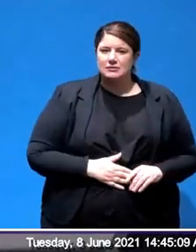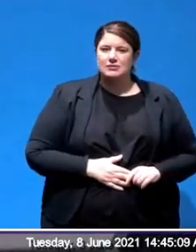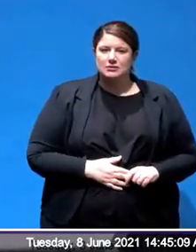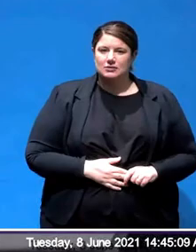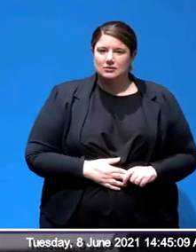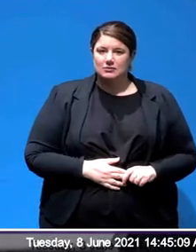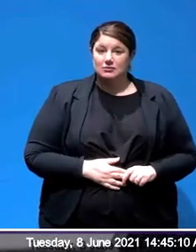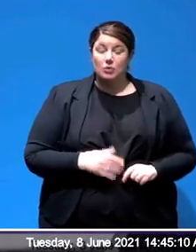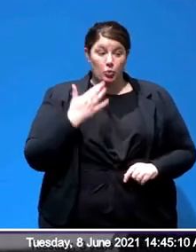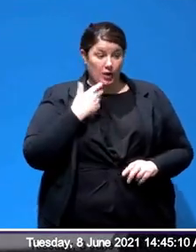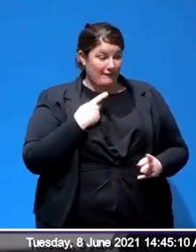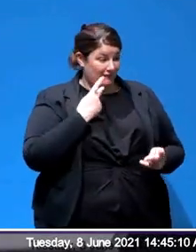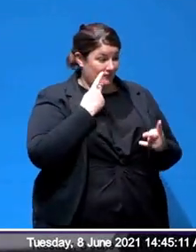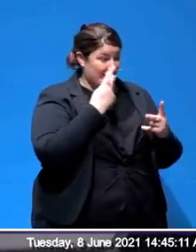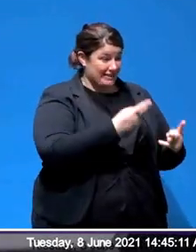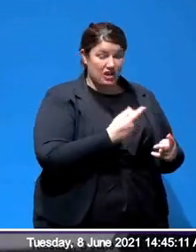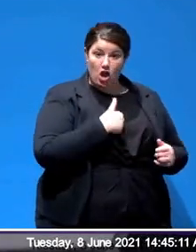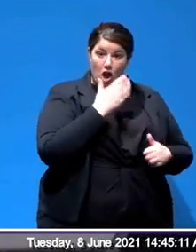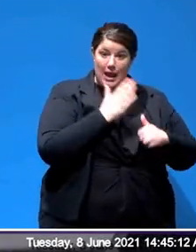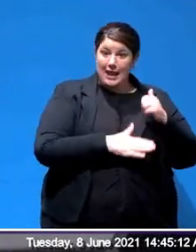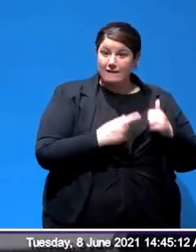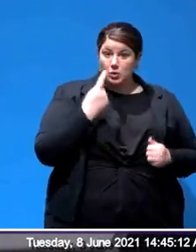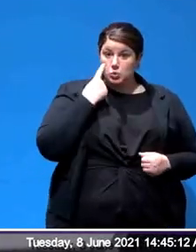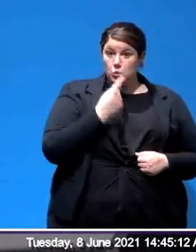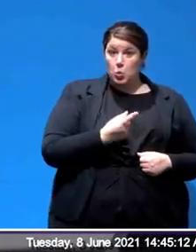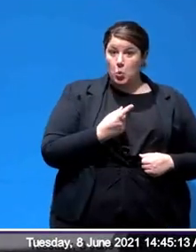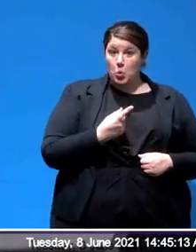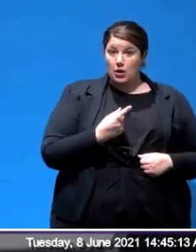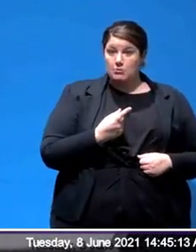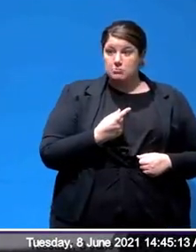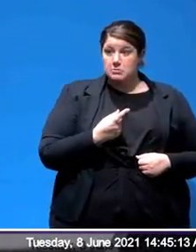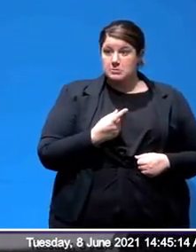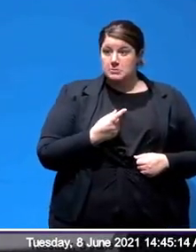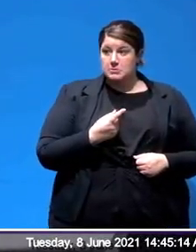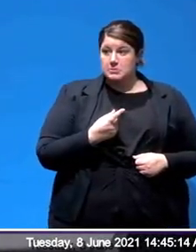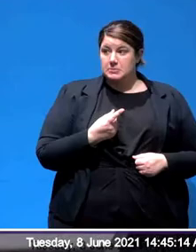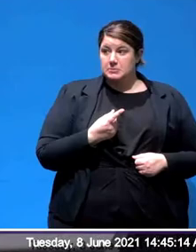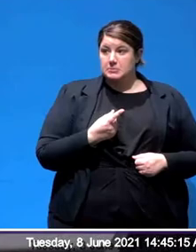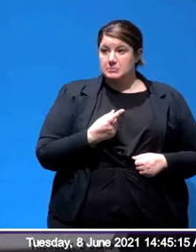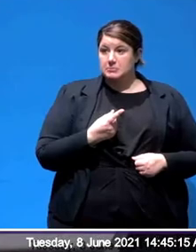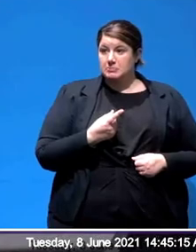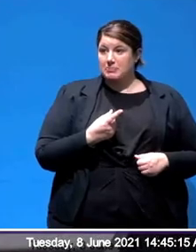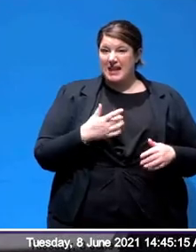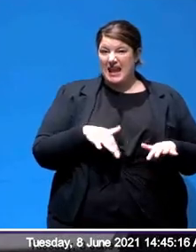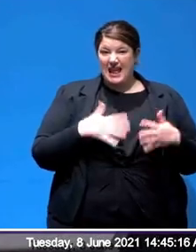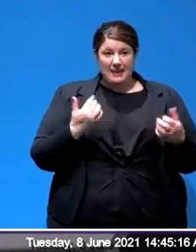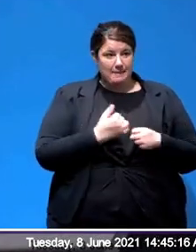When I visited, I never saw anything that really gave me cause for concern.